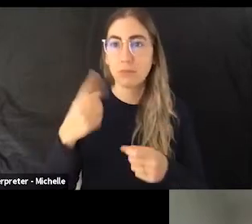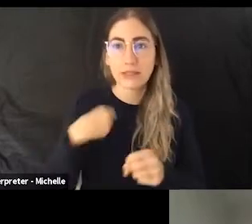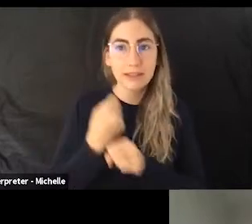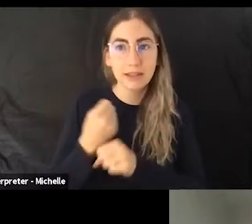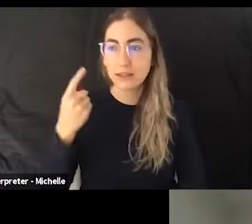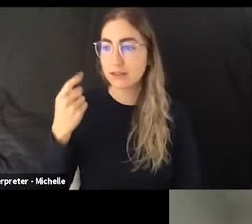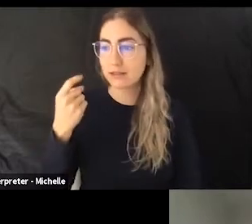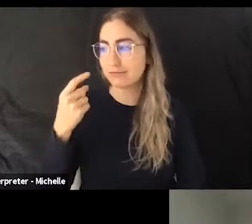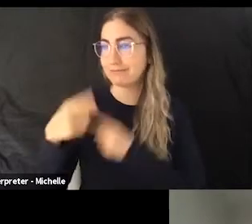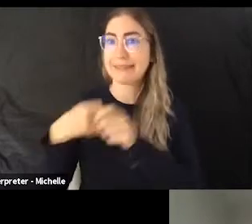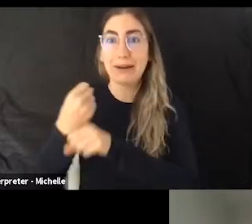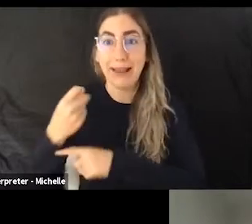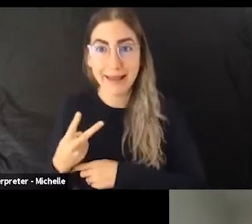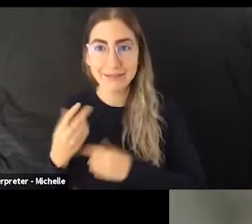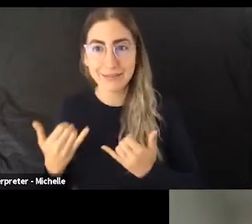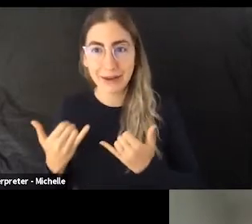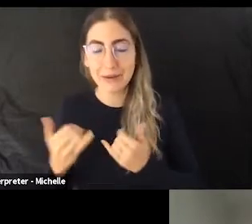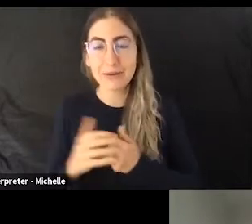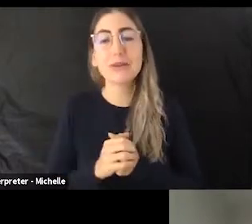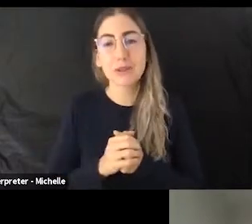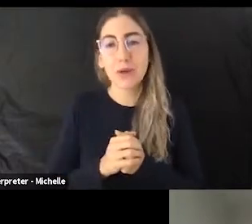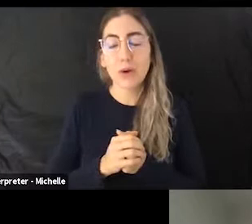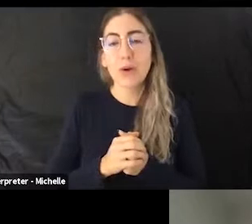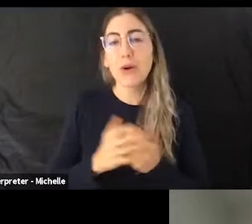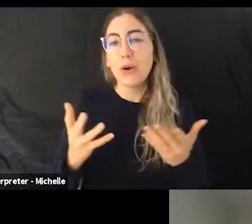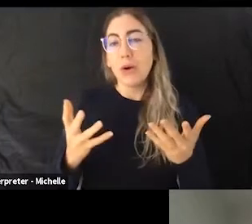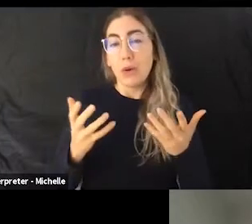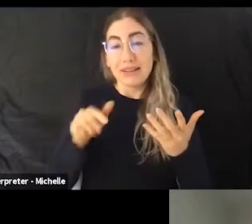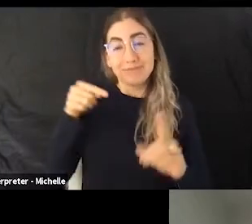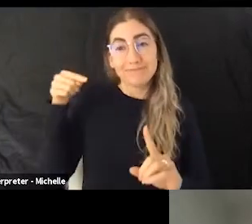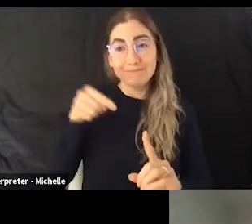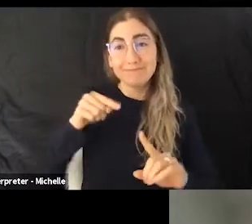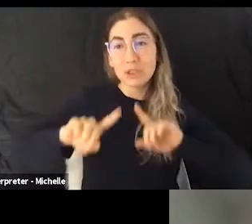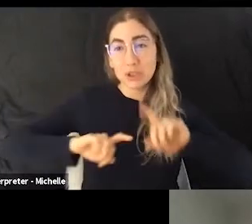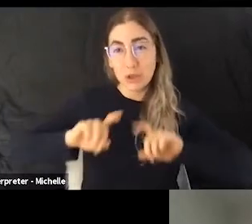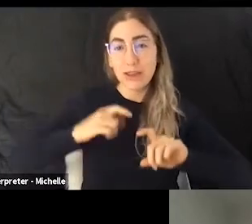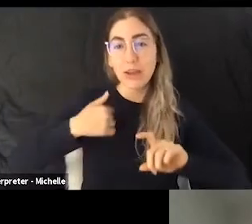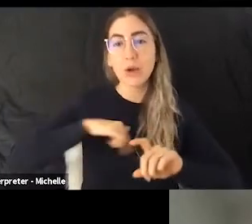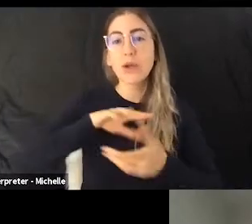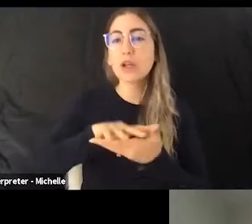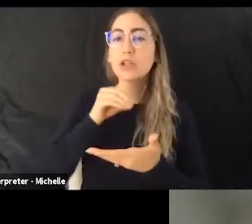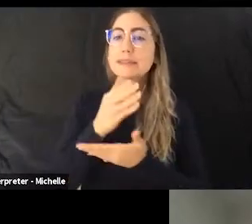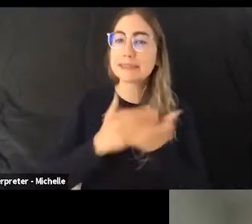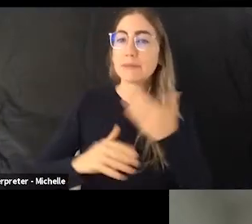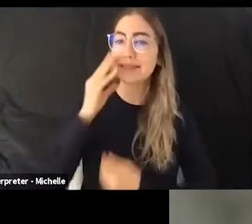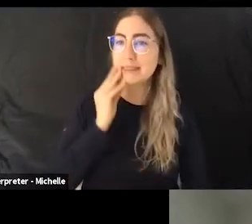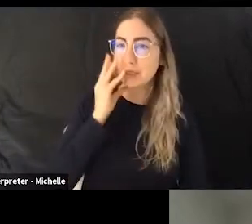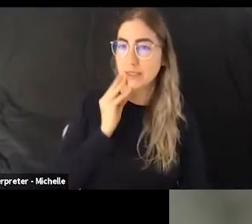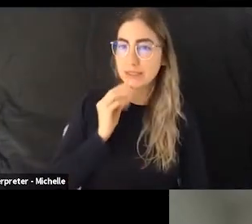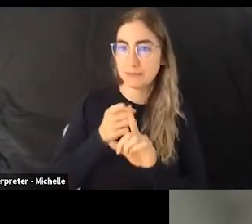YEAR-AND-A-HALF, AND WE REALLY WANTED TO LEARN THROUGH THIS THROUGH THIS SURVEY SOME OF THE EXPERIENCES OF OUR DEAF AND HARD SURVEY SOME OF THE EXPERIENCES OF OUR DEAF AND HARD OF OF HEARING COMMUNITIES AND HOW INDIVIDUALS HAVE REALLY